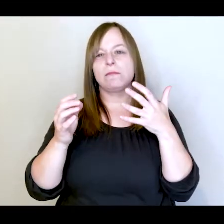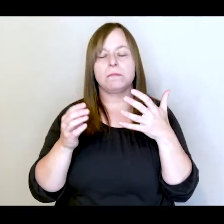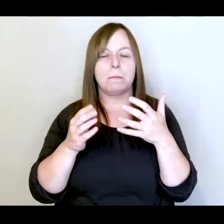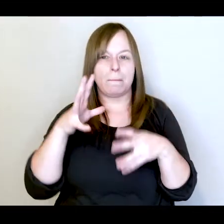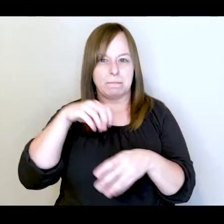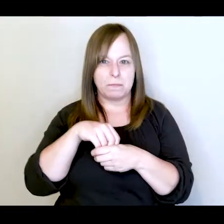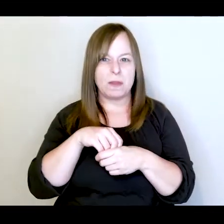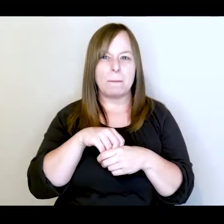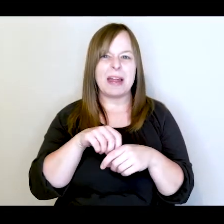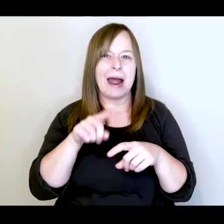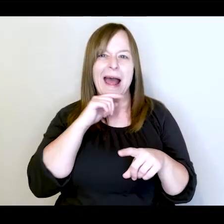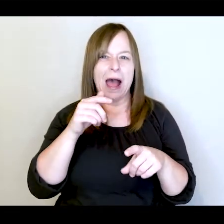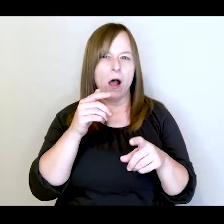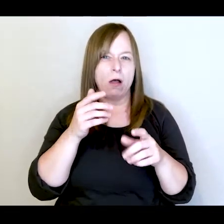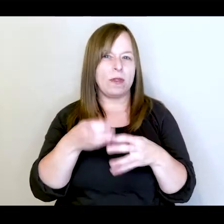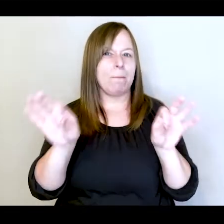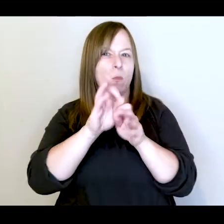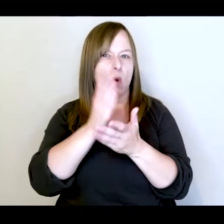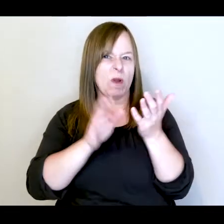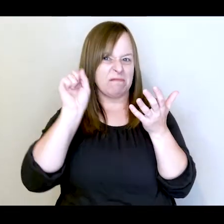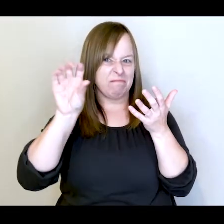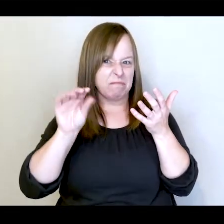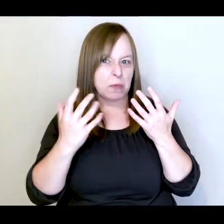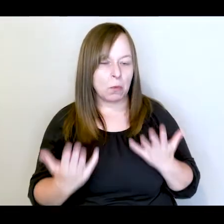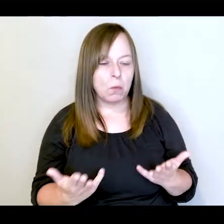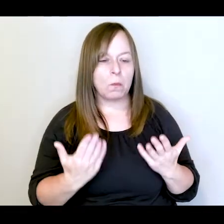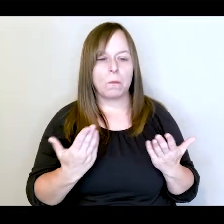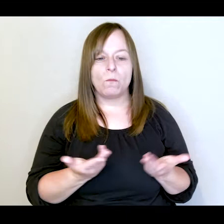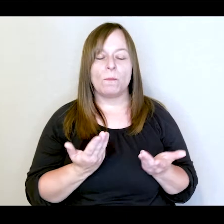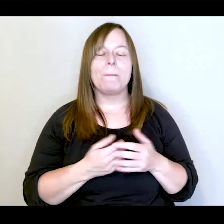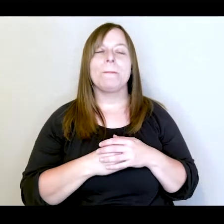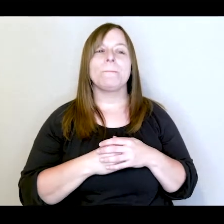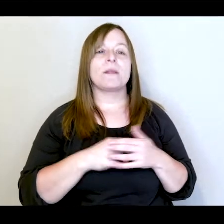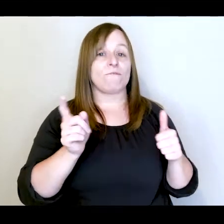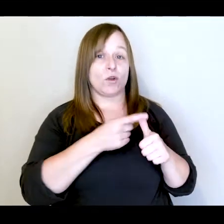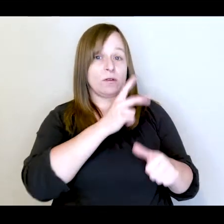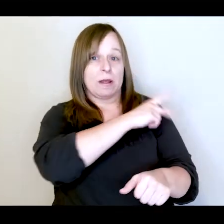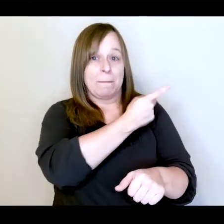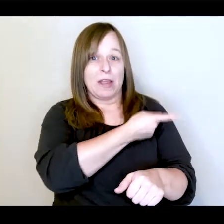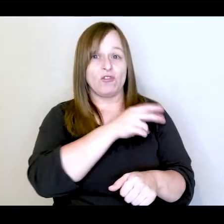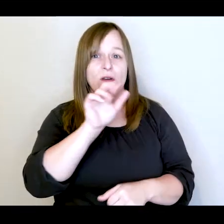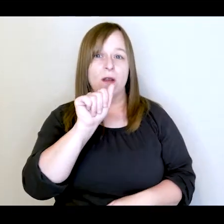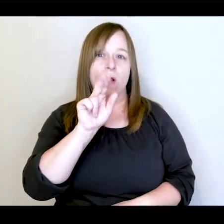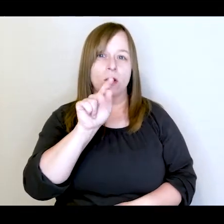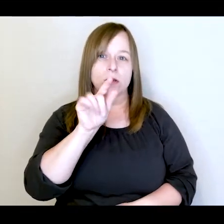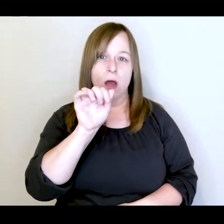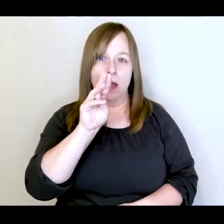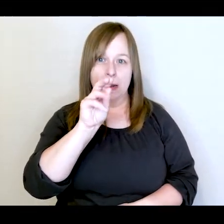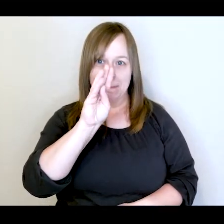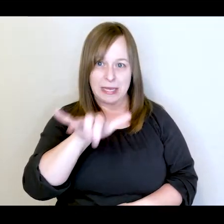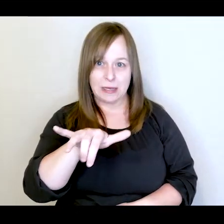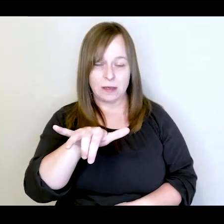aspects, but I'll highlight a couple. The first is patient autonomy as we've